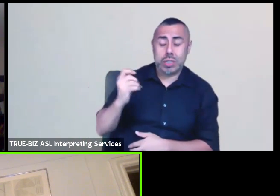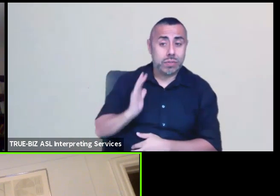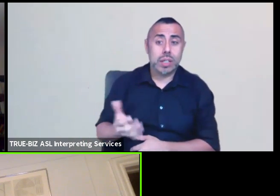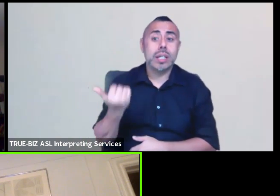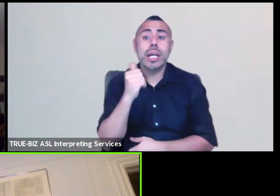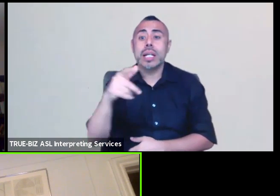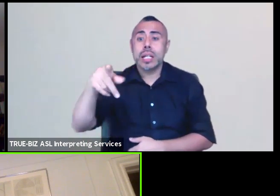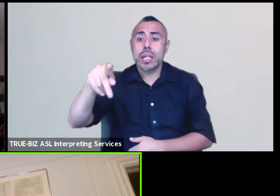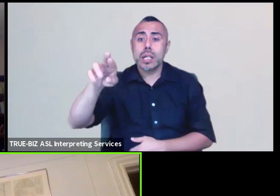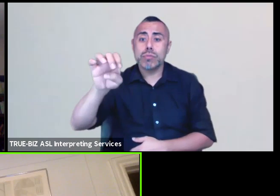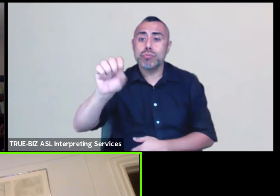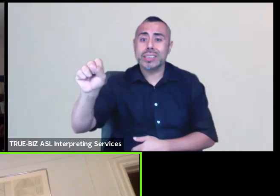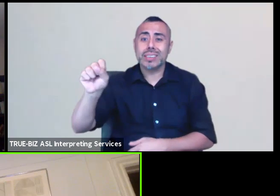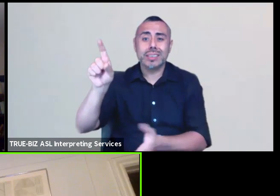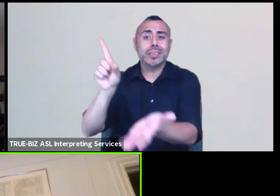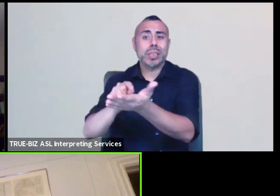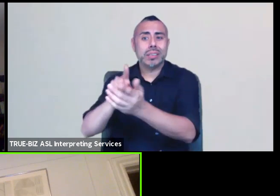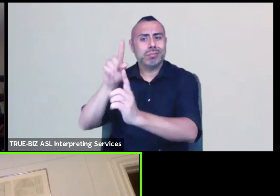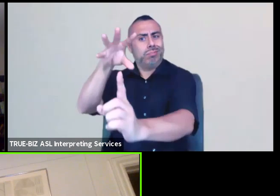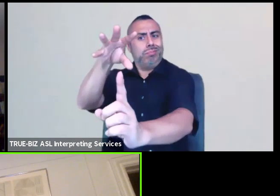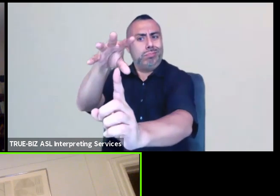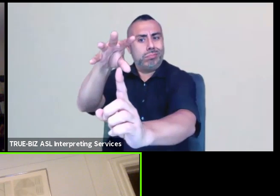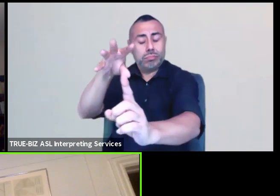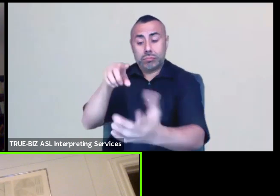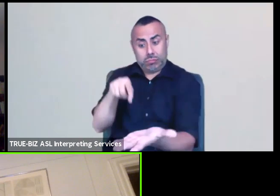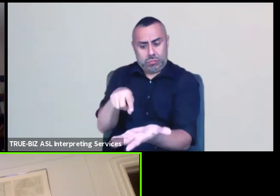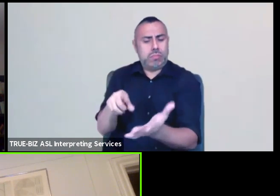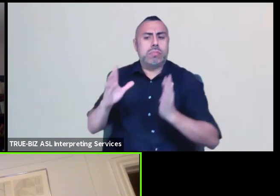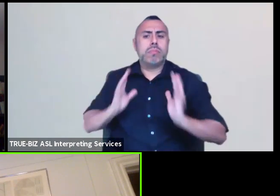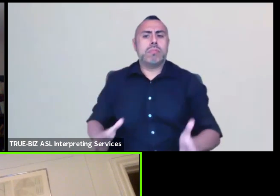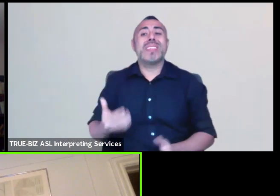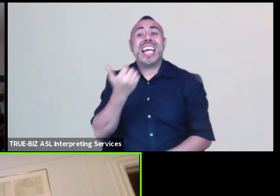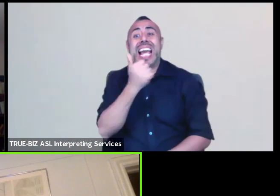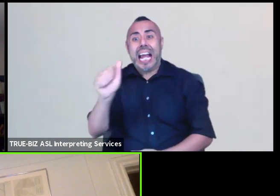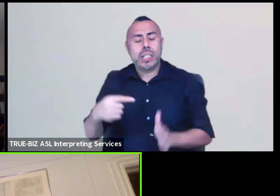Anything that sort of backs up your claim to be an artist.